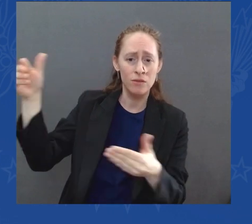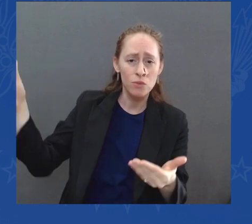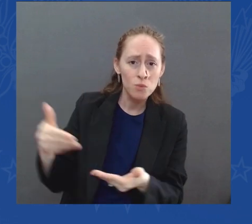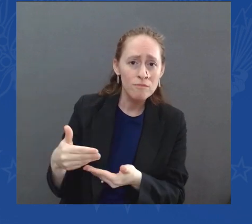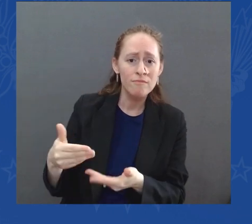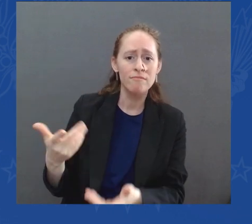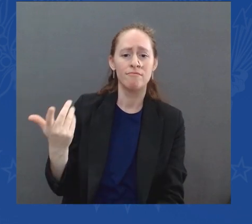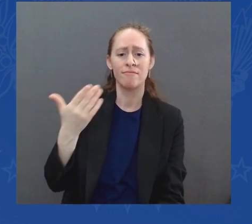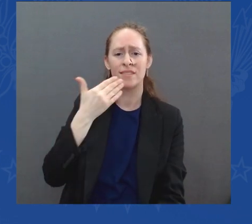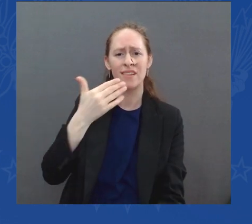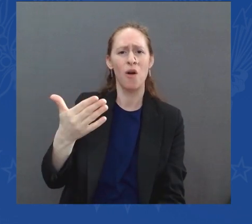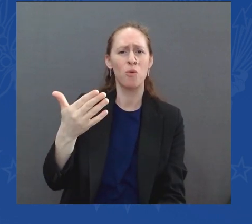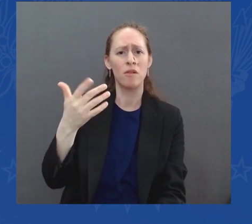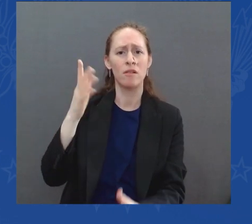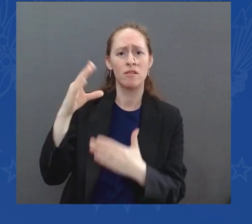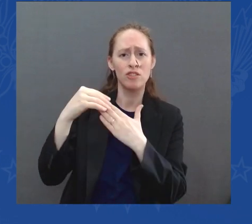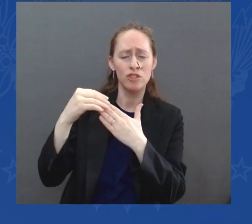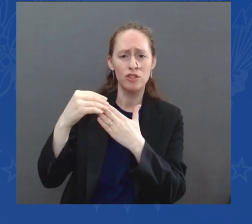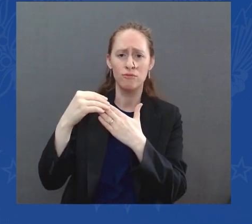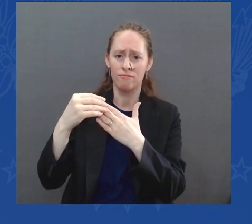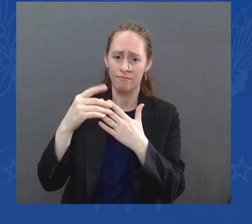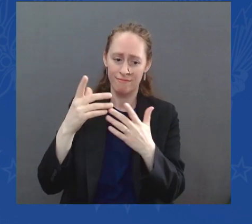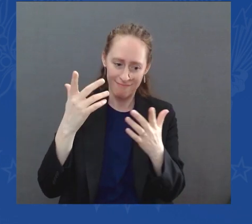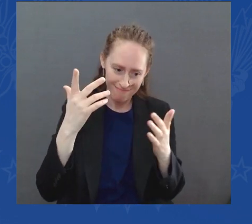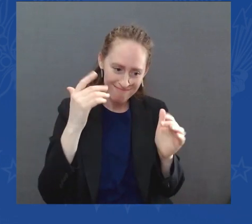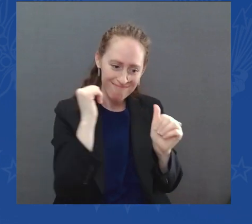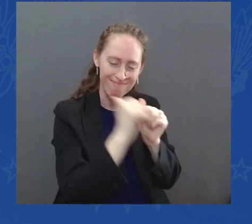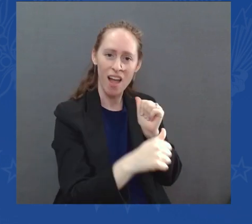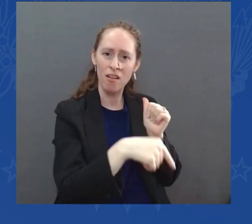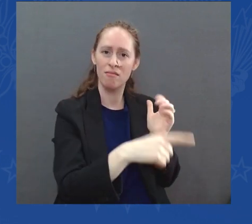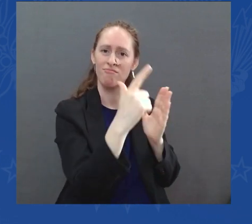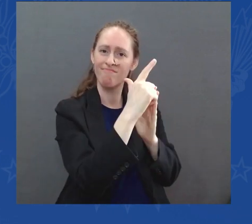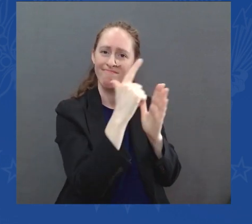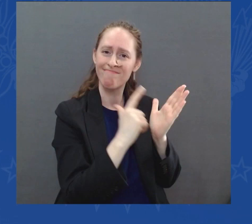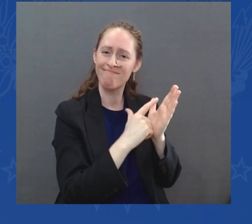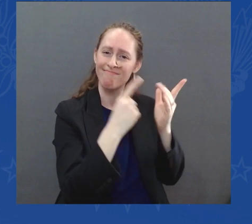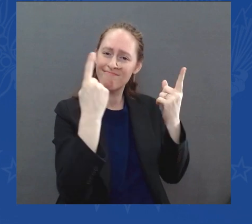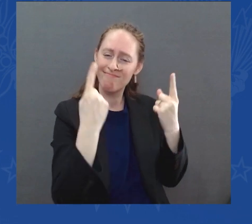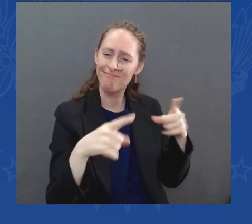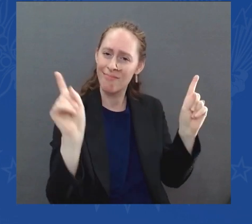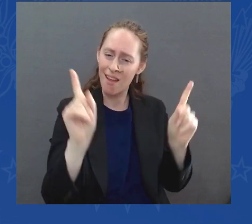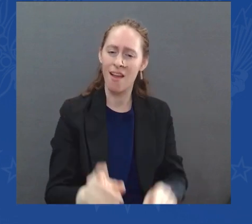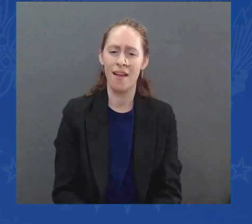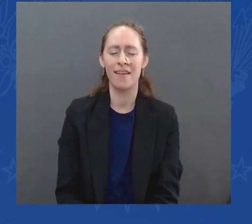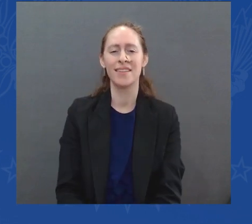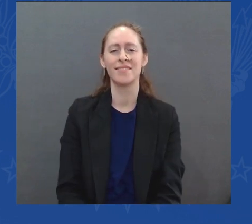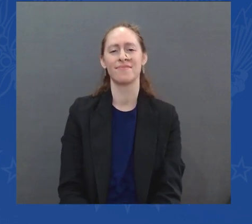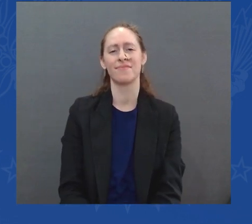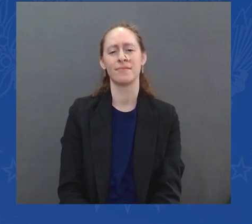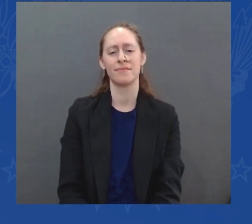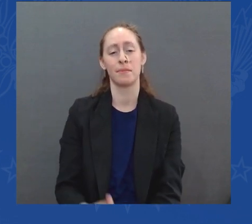My brother, Dan and I are honored to be here and represent our great grandmother, Ida B. Wells Barnett,